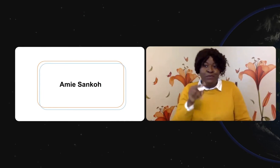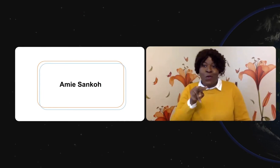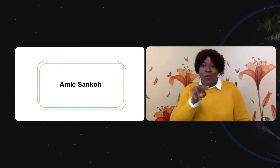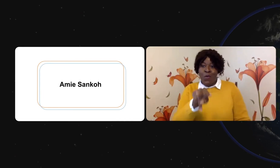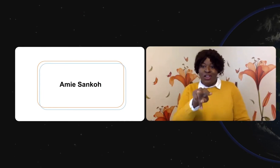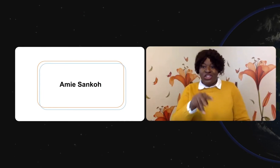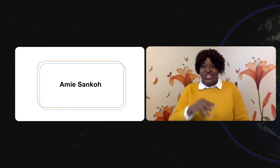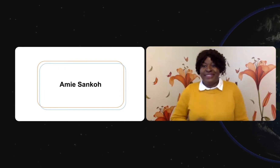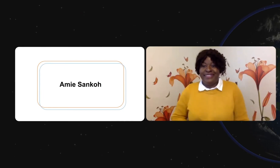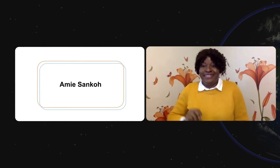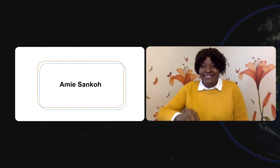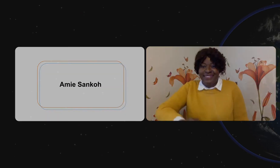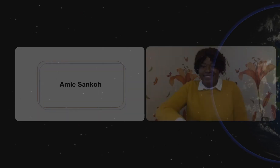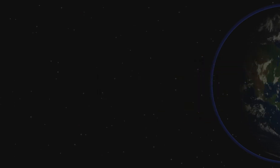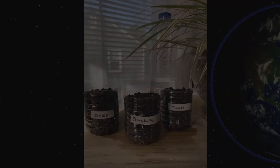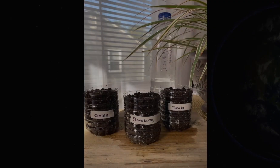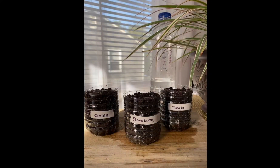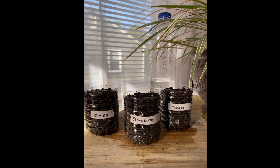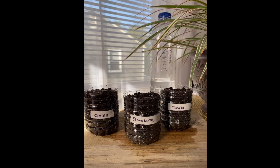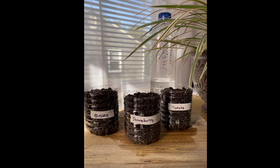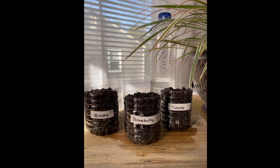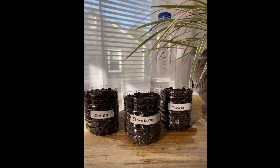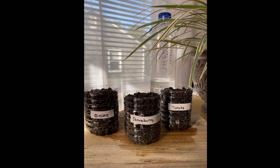Let's watch! [Plays video on screen. There's no audio.]